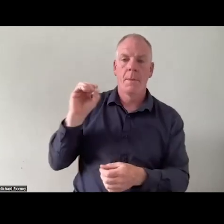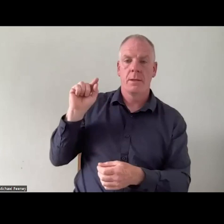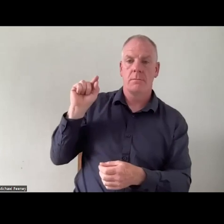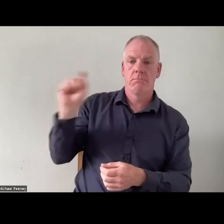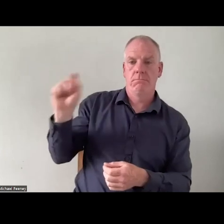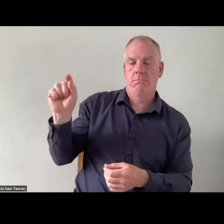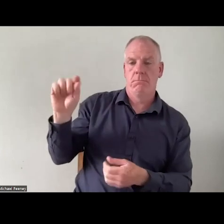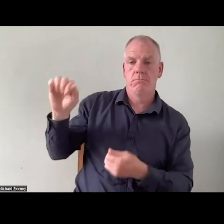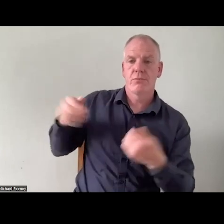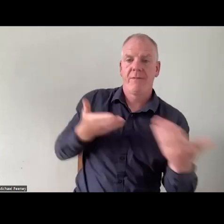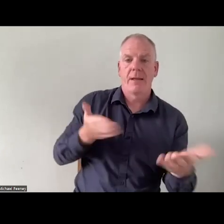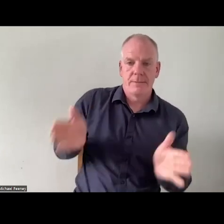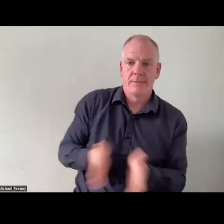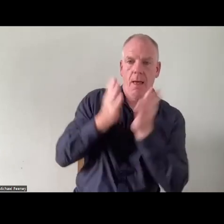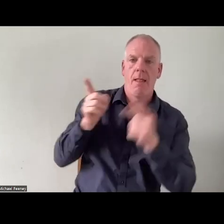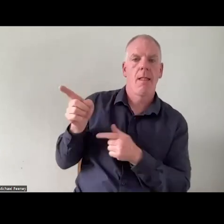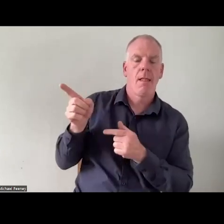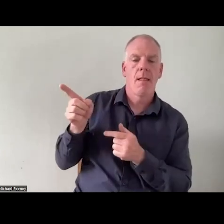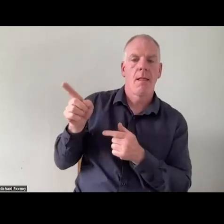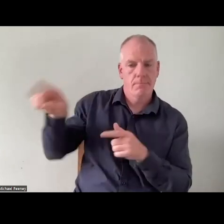who sell the equipment into this conversation